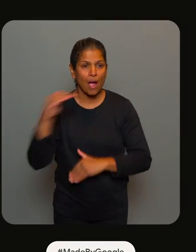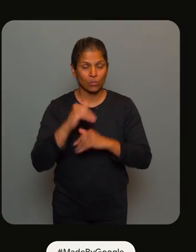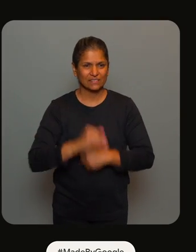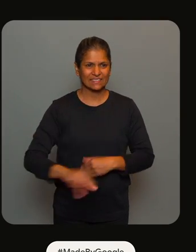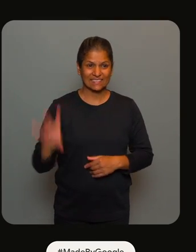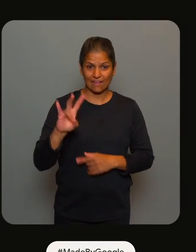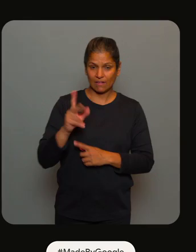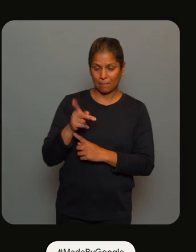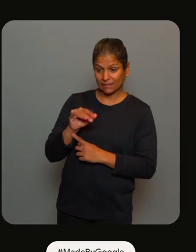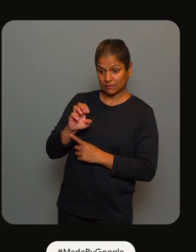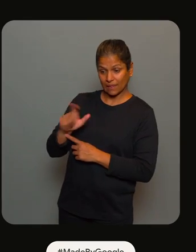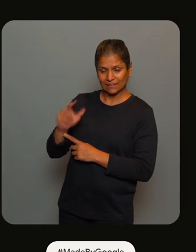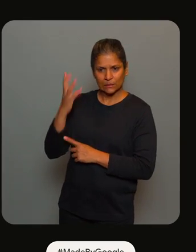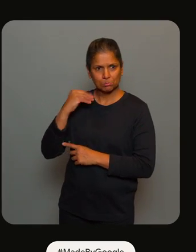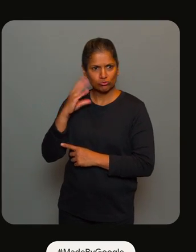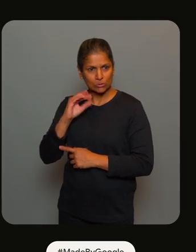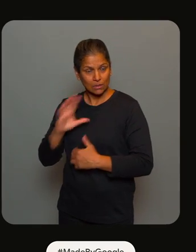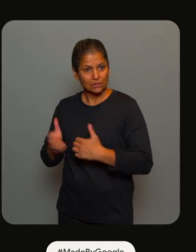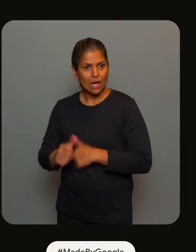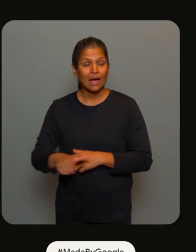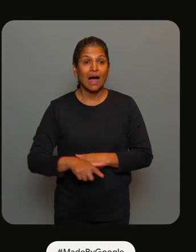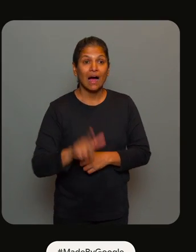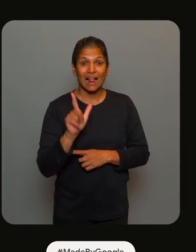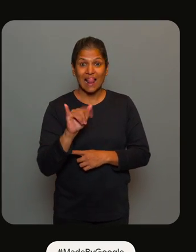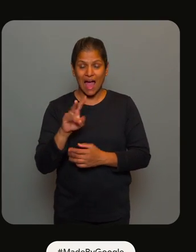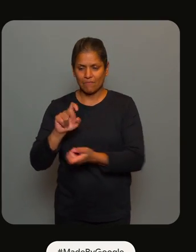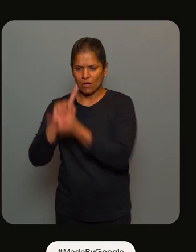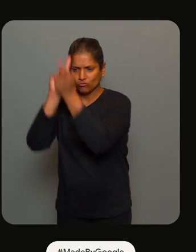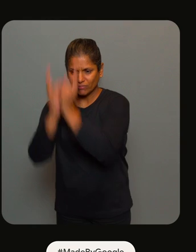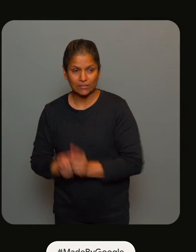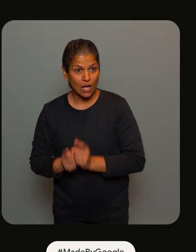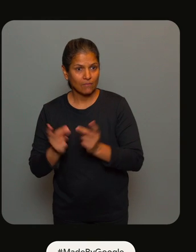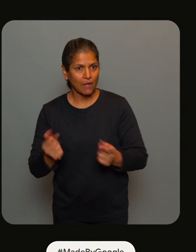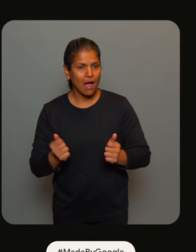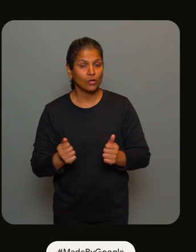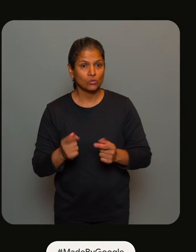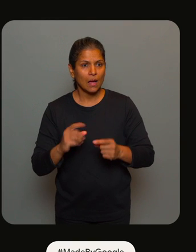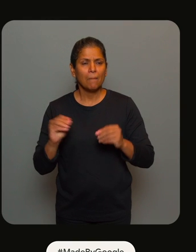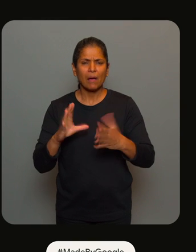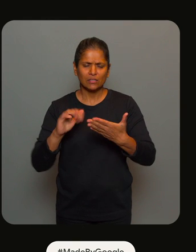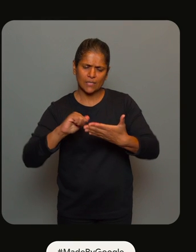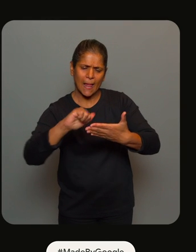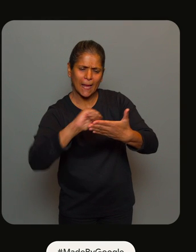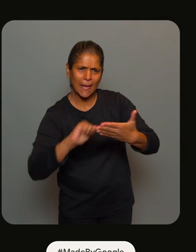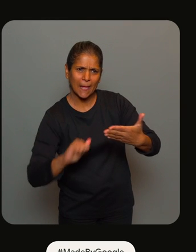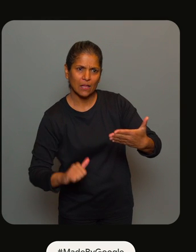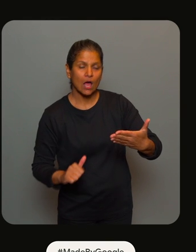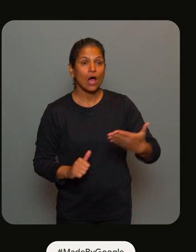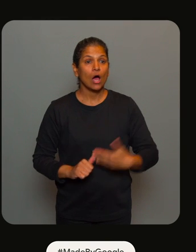like Live Translate, Magic Eraser, and Real Tone.